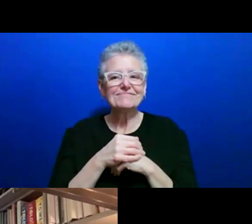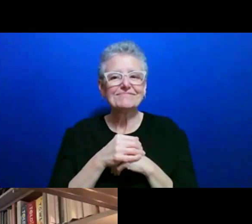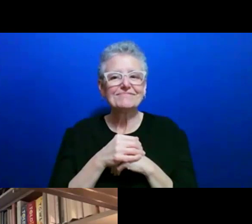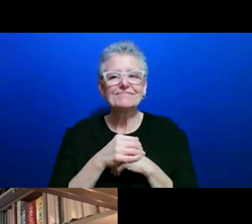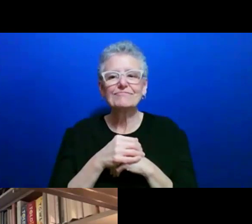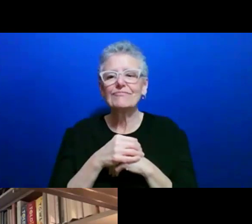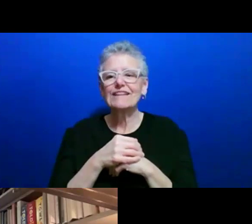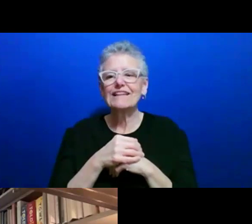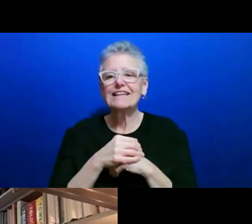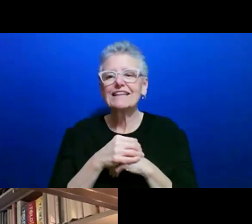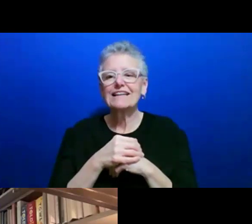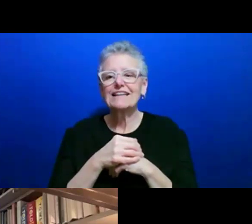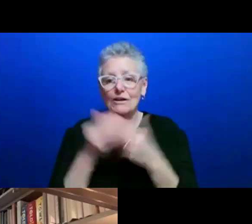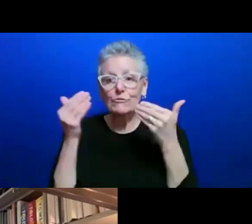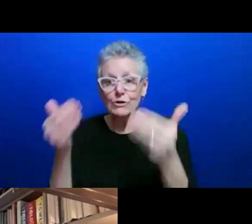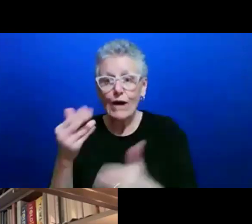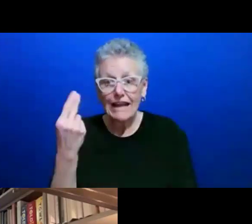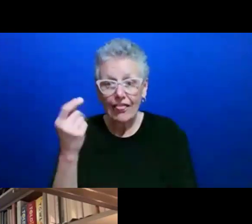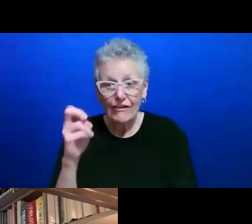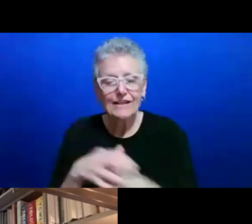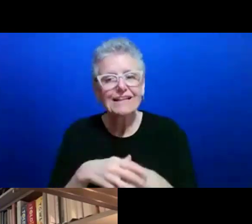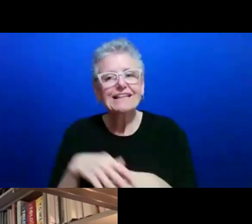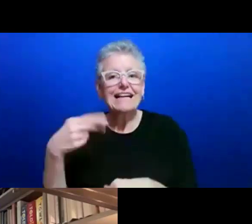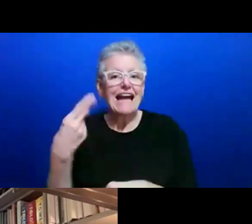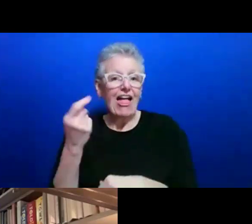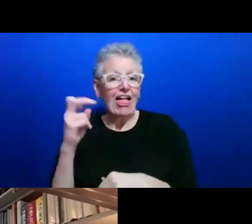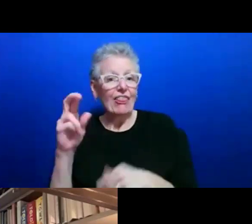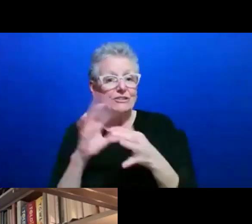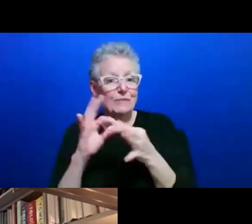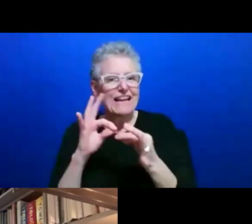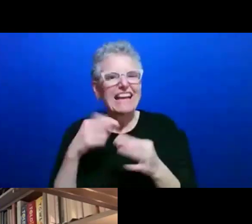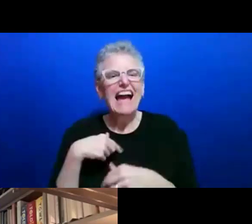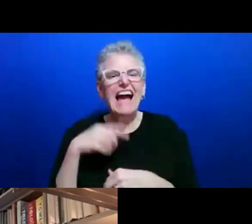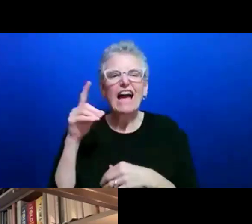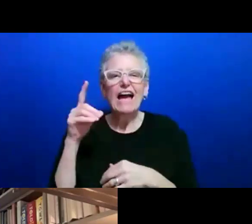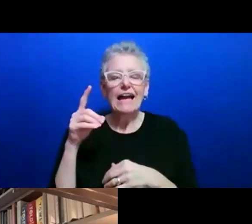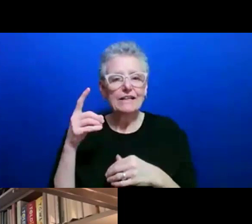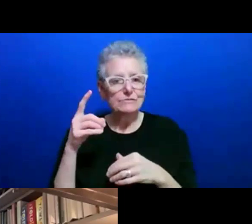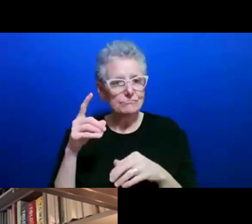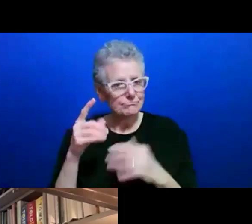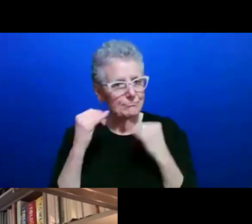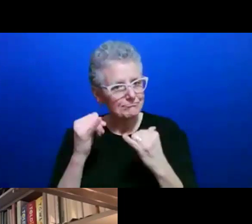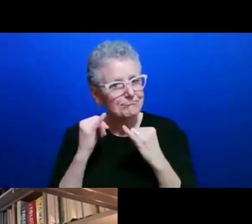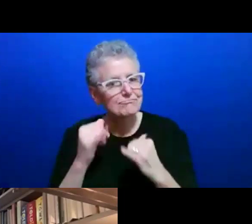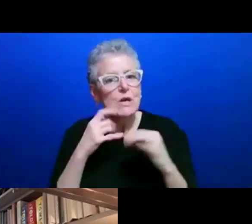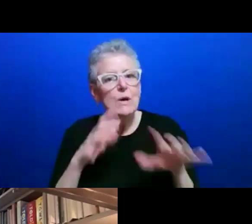KELLY DUNHAM >> Go ahead. HEATHER BRASPENNINX >> This is Heather. I, too, have taken some classes like Bethany had mentioned.